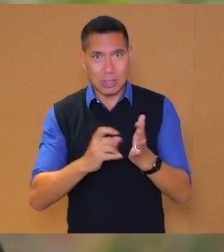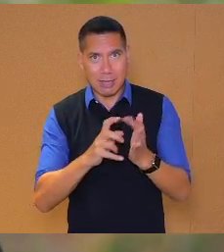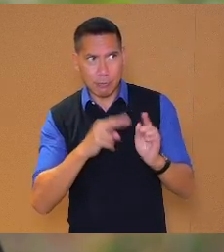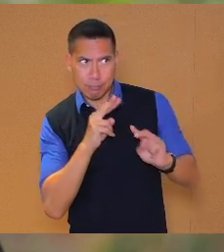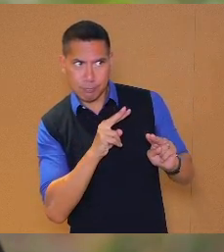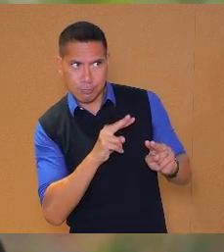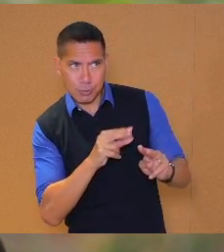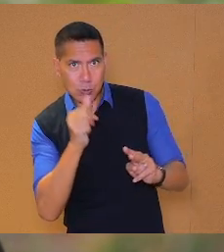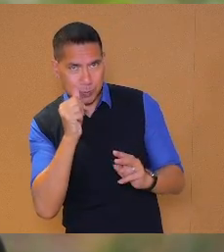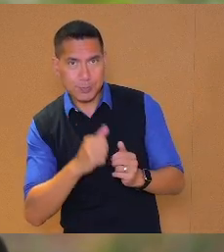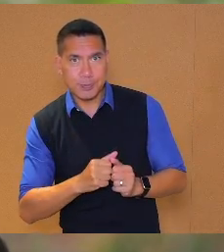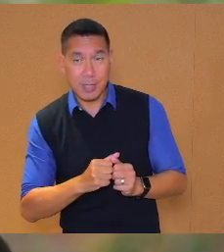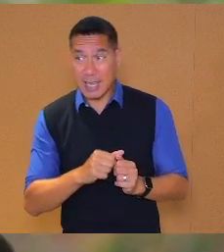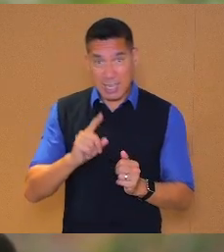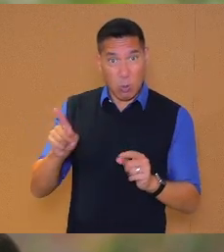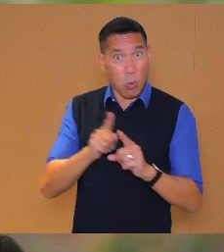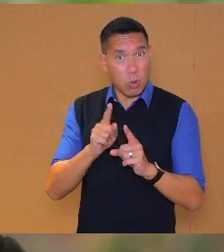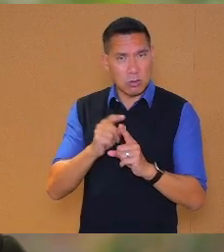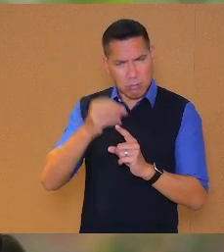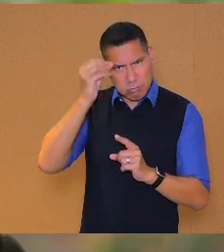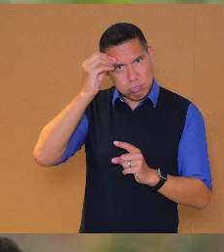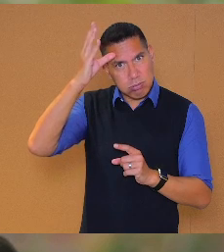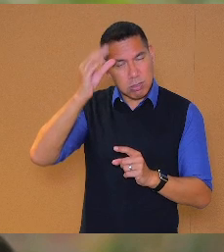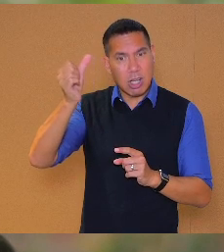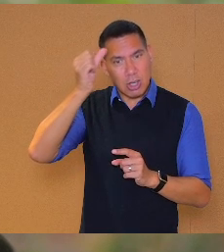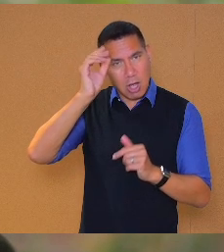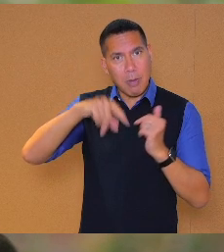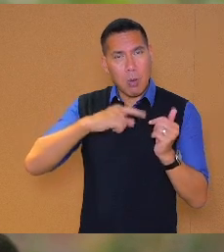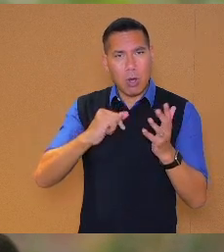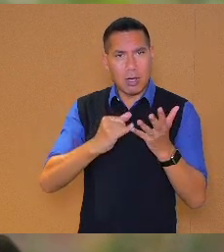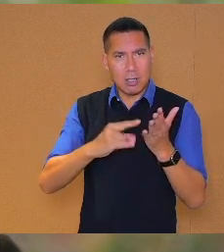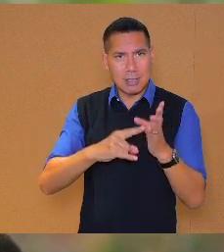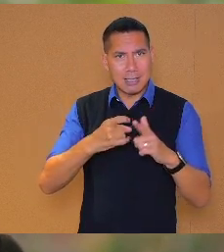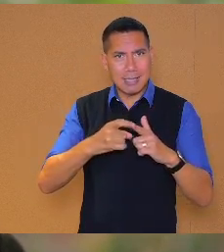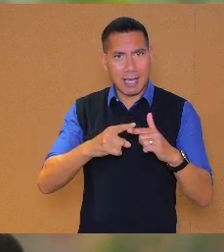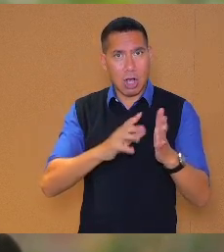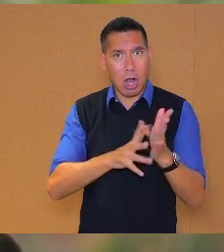community sentiment and change. Stephen was also very knowledgeable and supportive around stakeholder engagement,